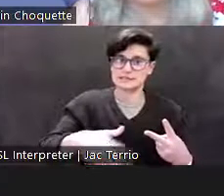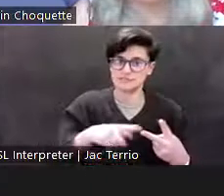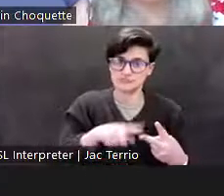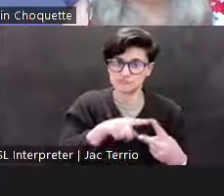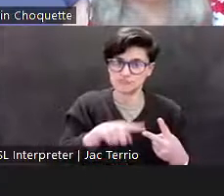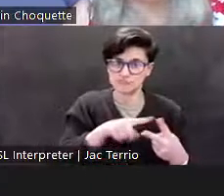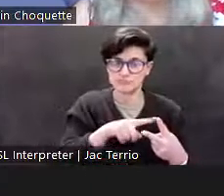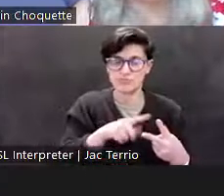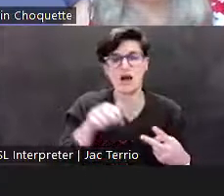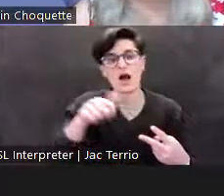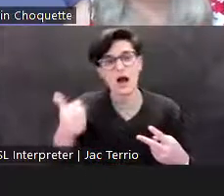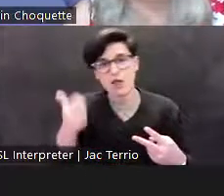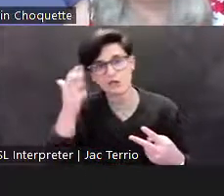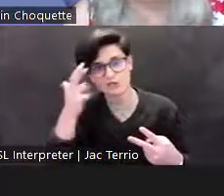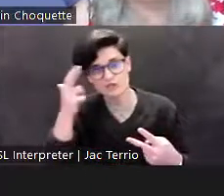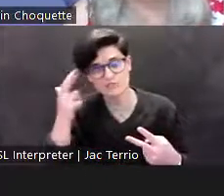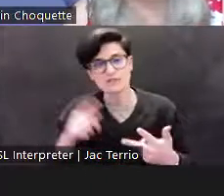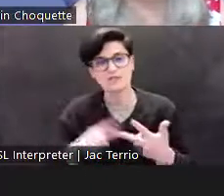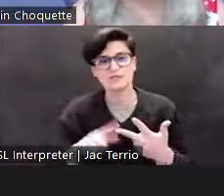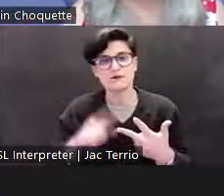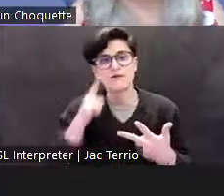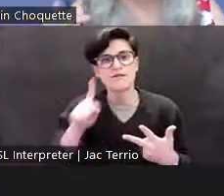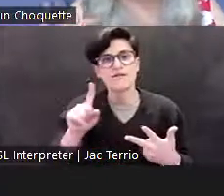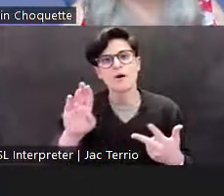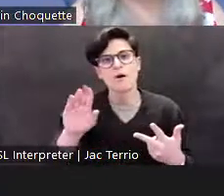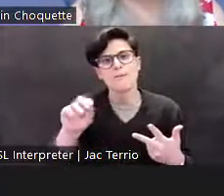ctl benefits is from bonding. 15:44:21 That's when you take time away from